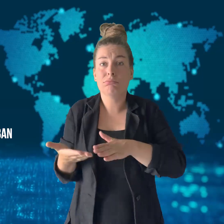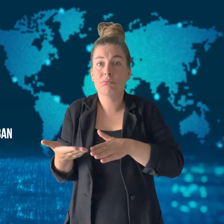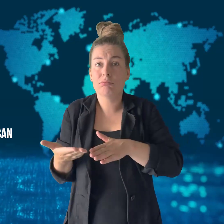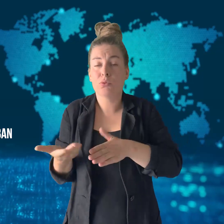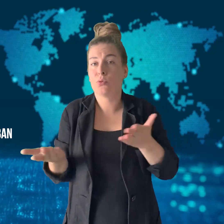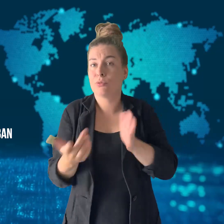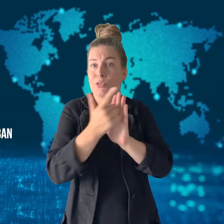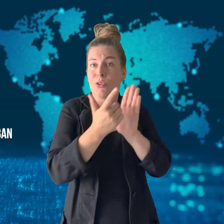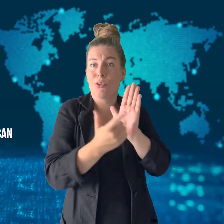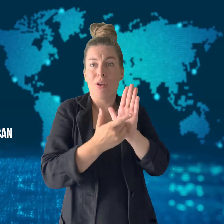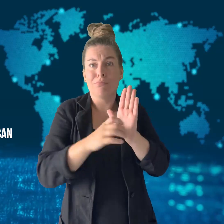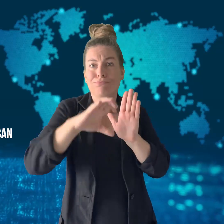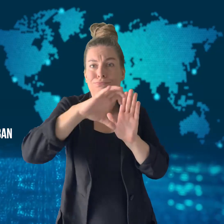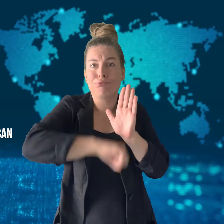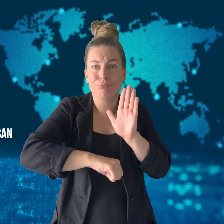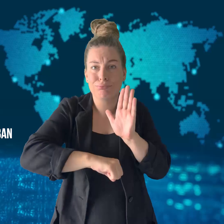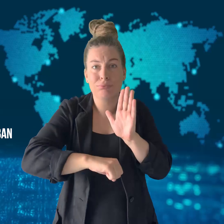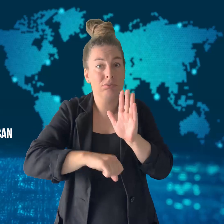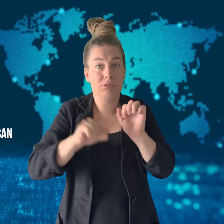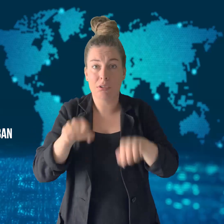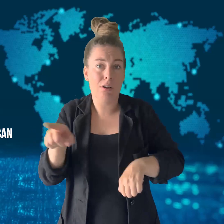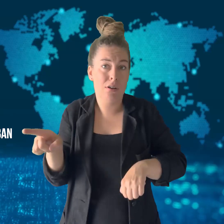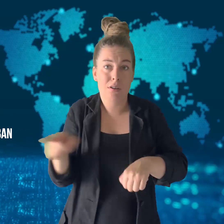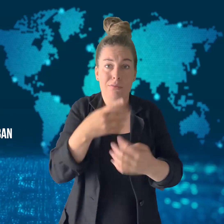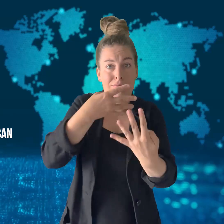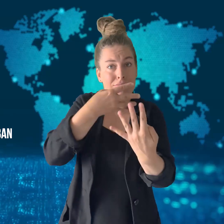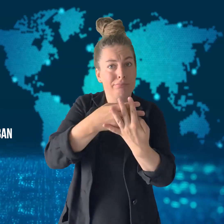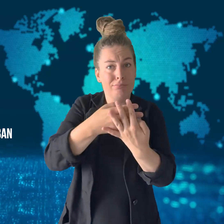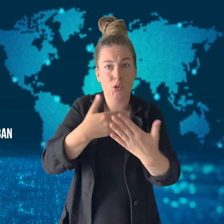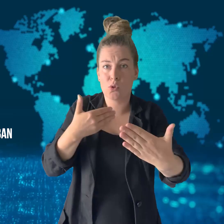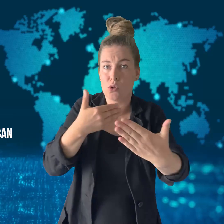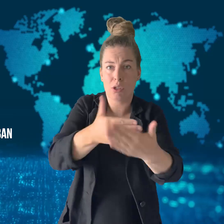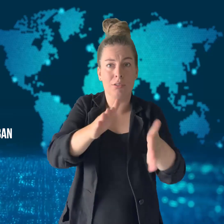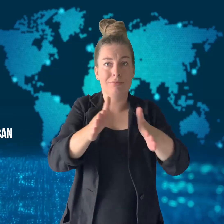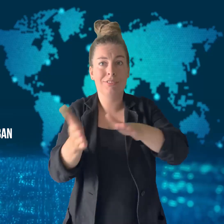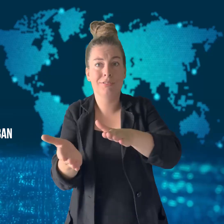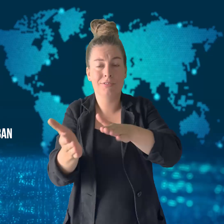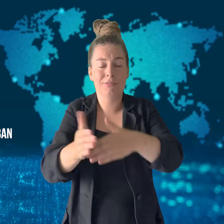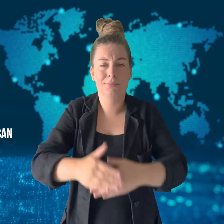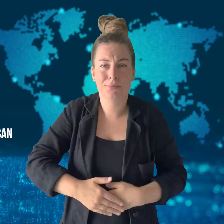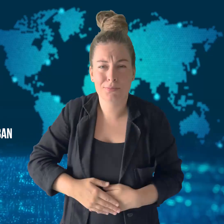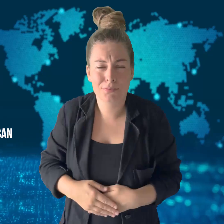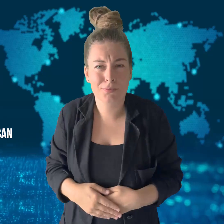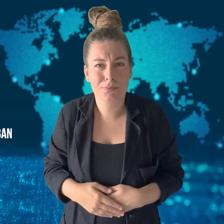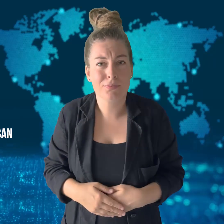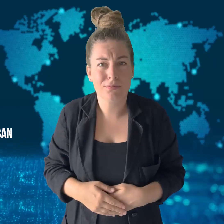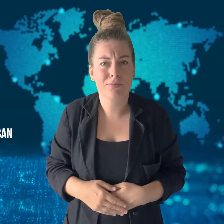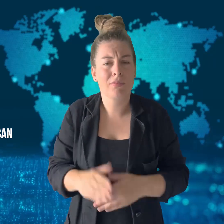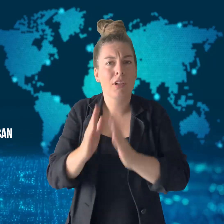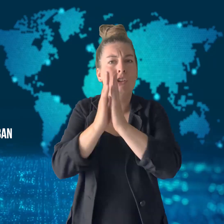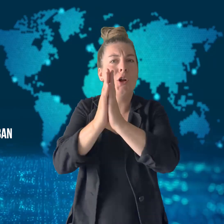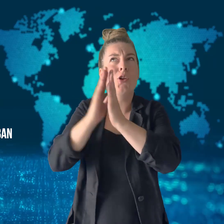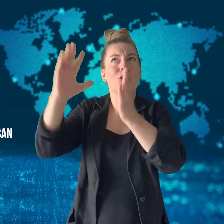the law would be punished with a life sentence.